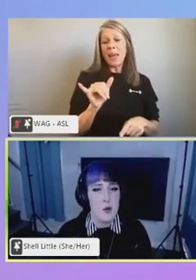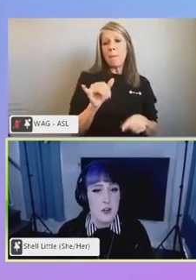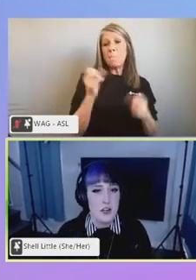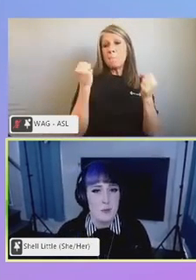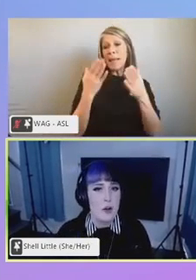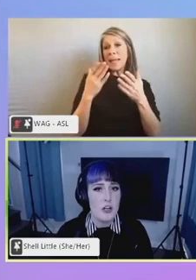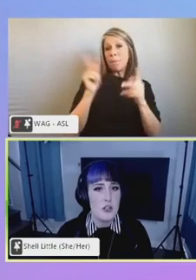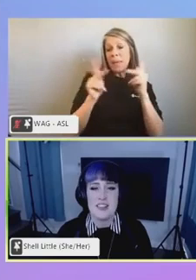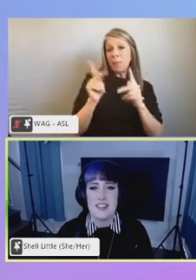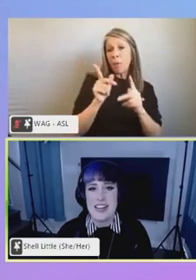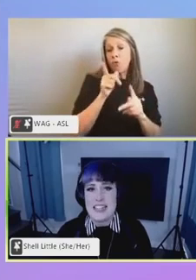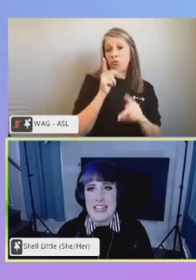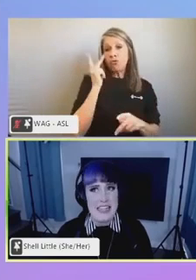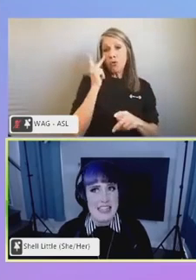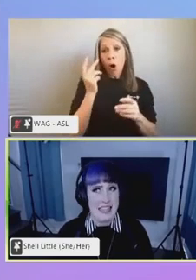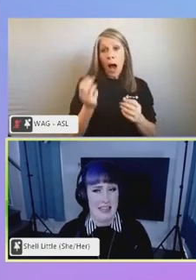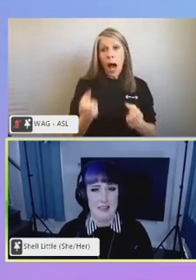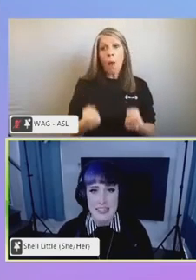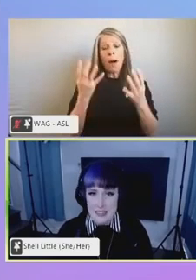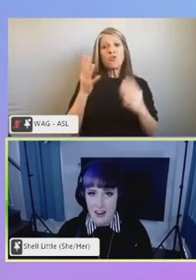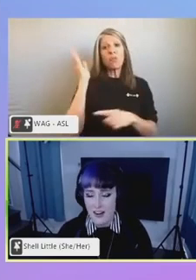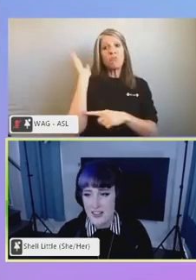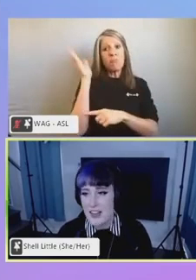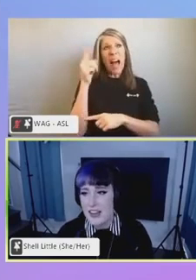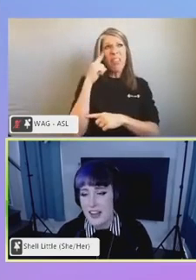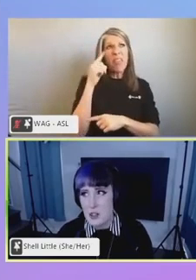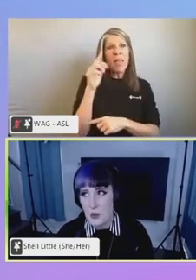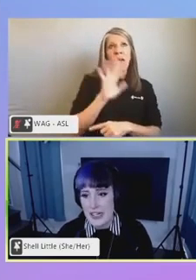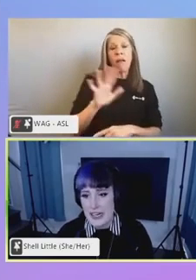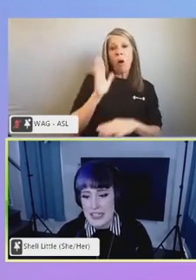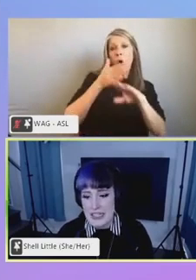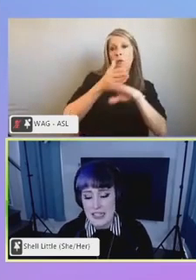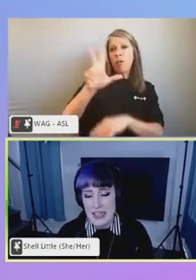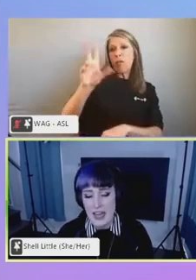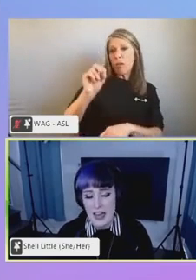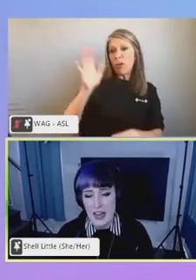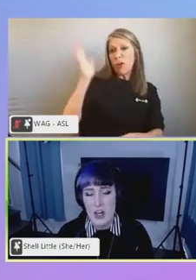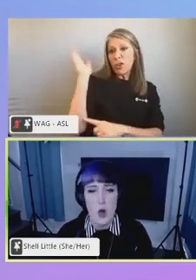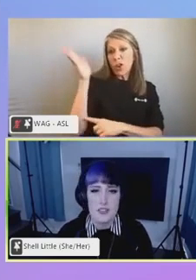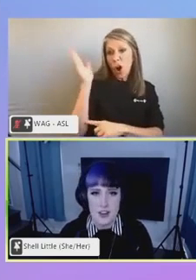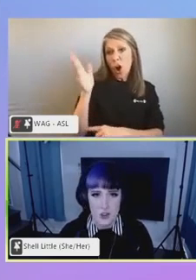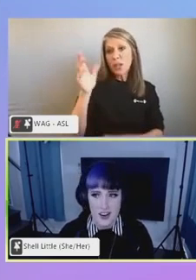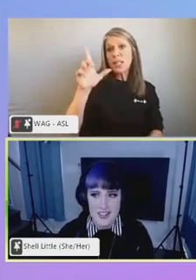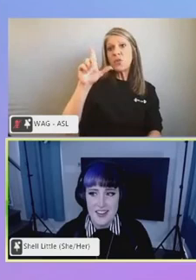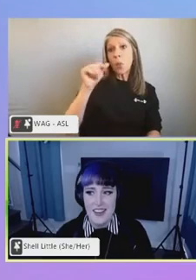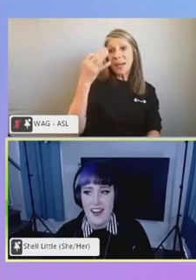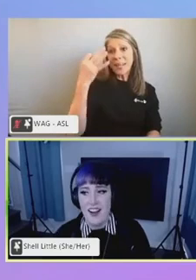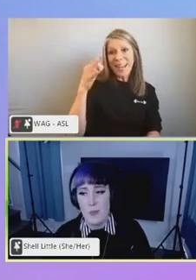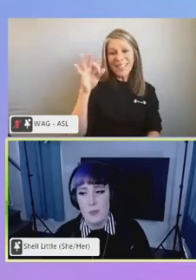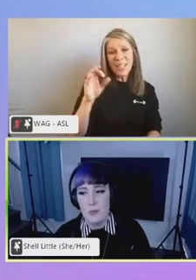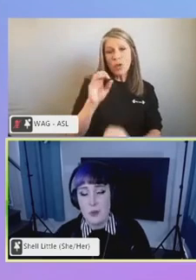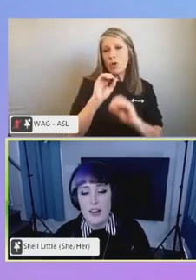my work was like that and I had left stuff going on. So it is not like -- I think a lot of people who